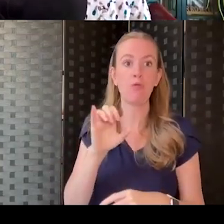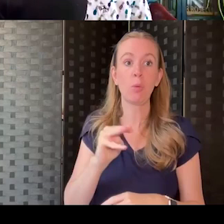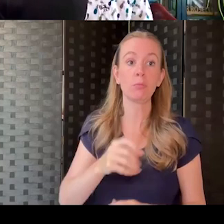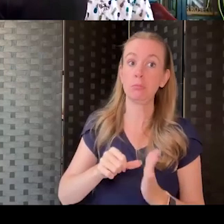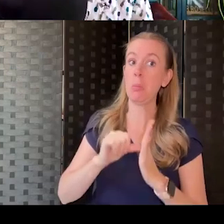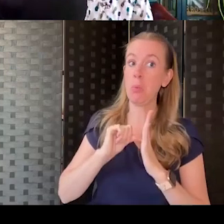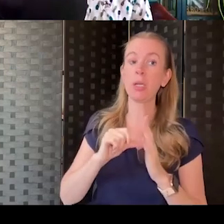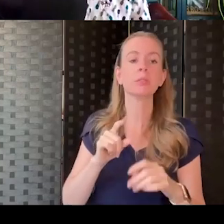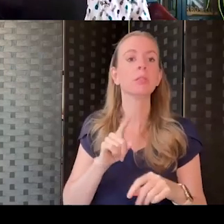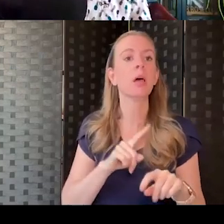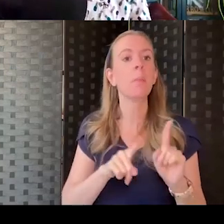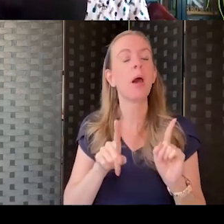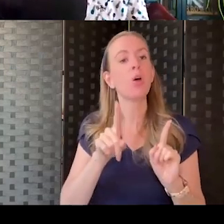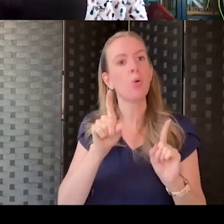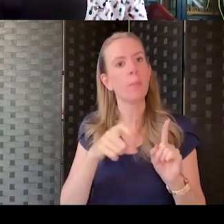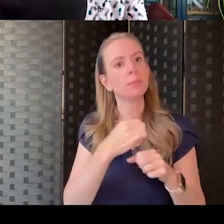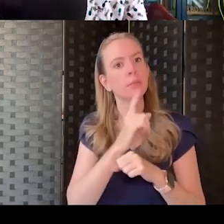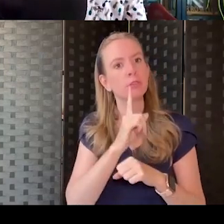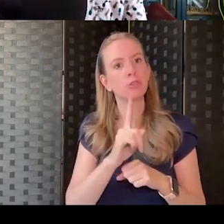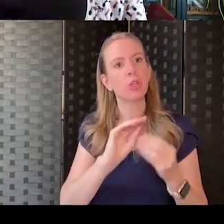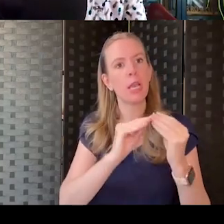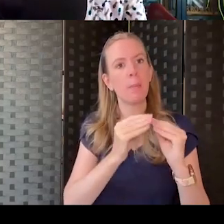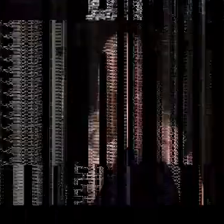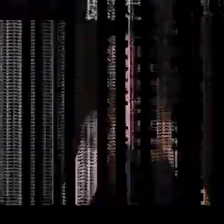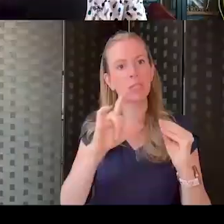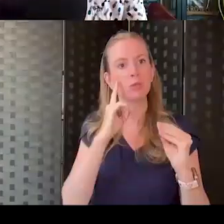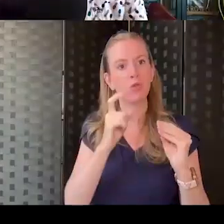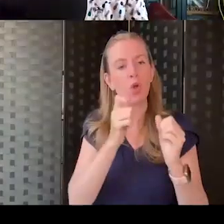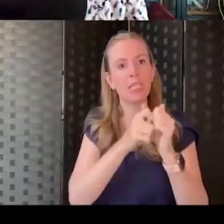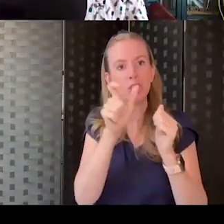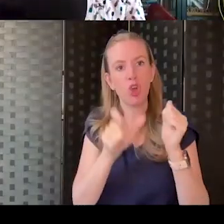be certain that the number of cells through column is the same amongst every column in the